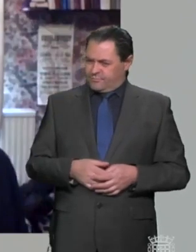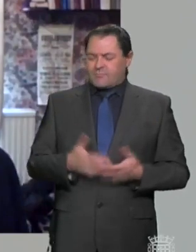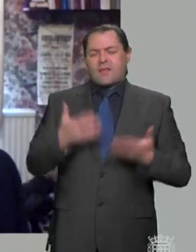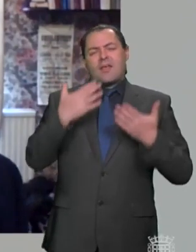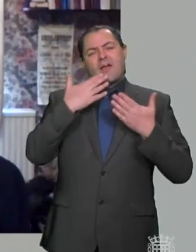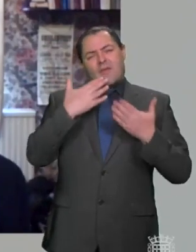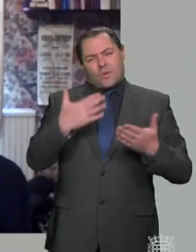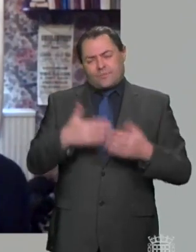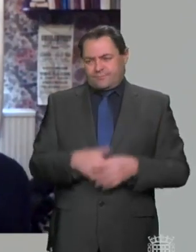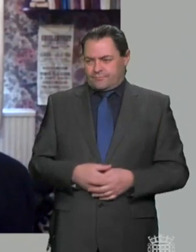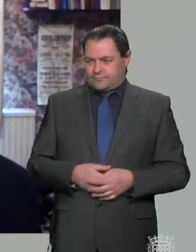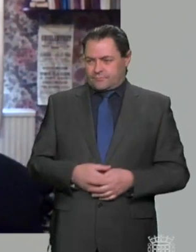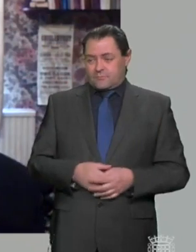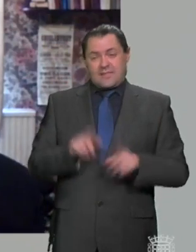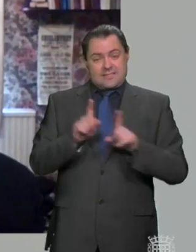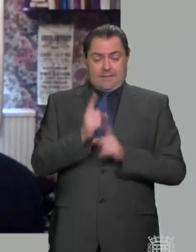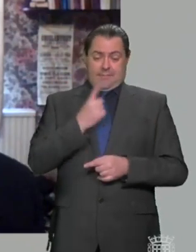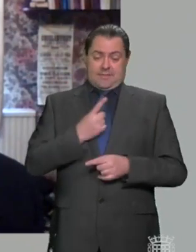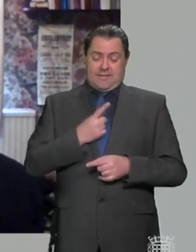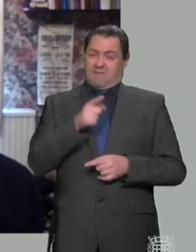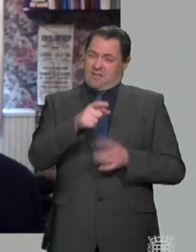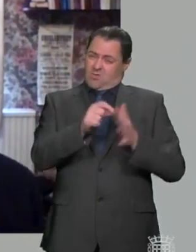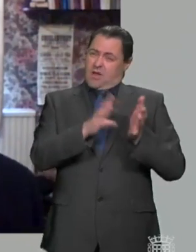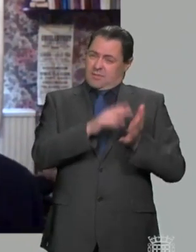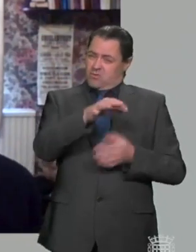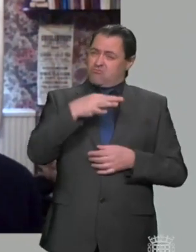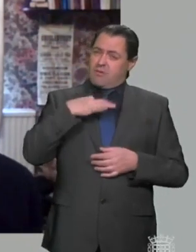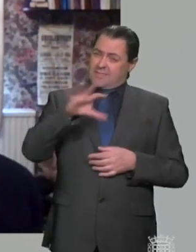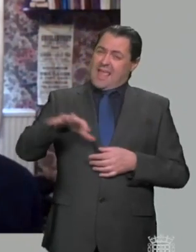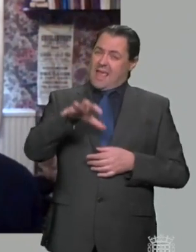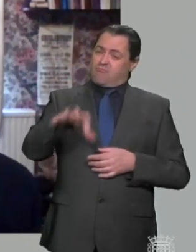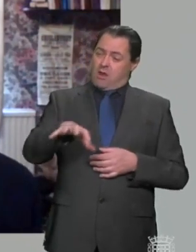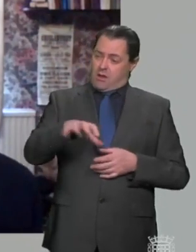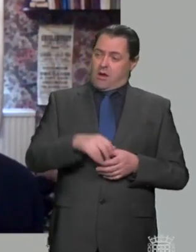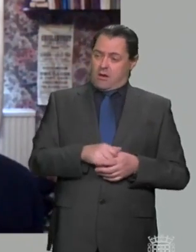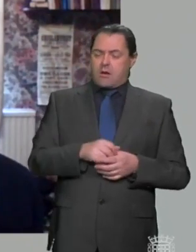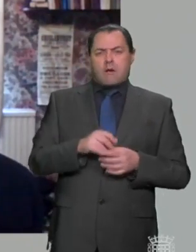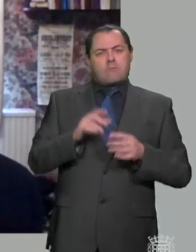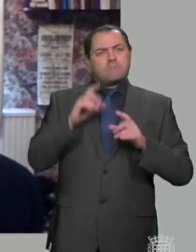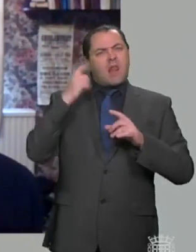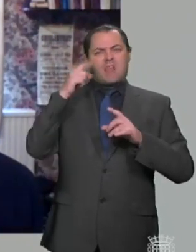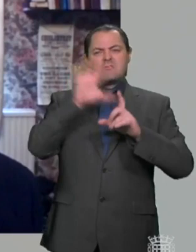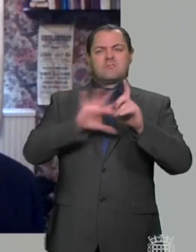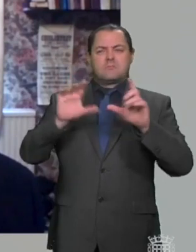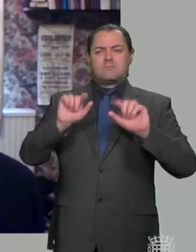Chislehurst) (Con) [V] Like me, the Prime Minister represents a constituency in London’s commuter land, so he will be well aware of the small